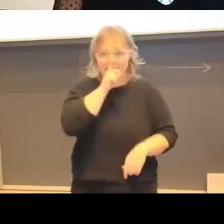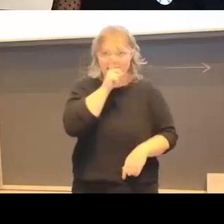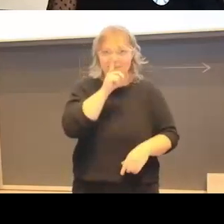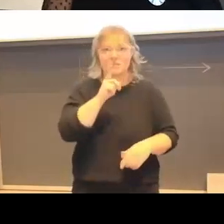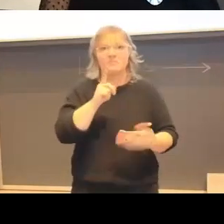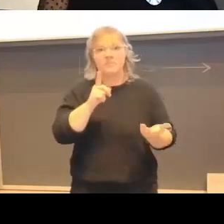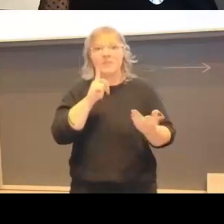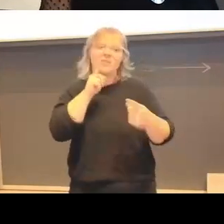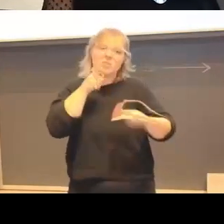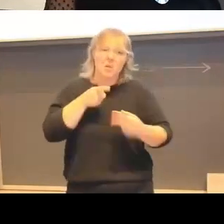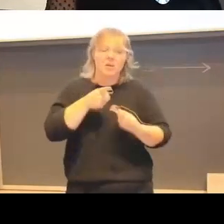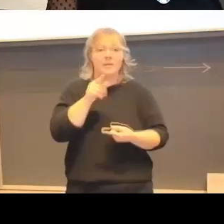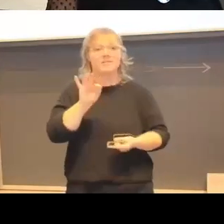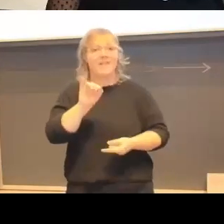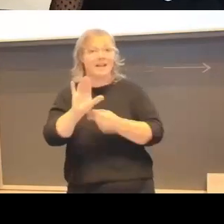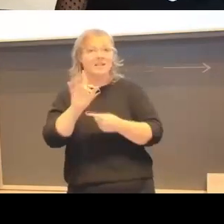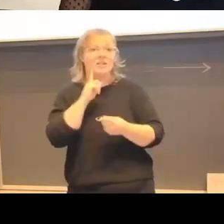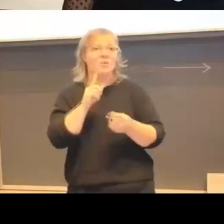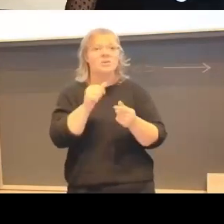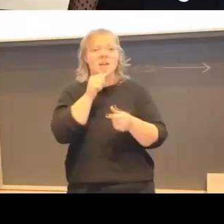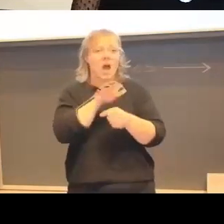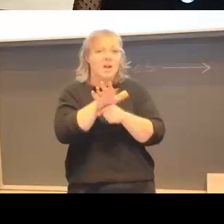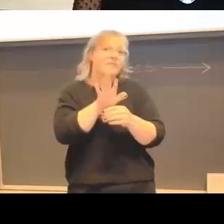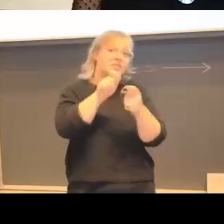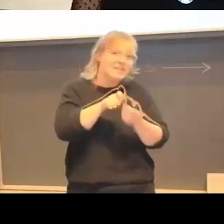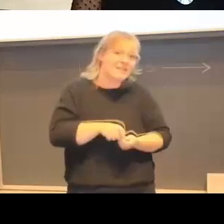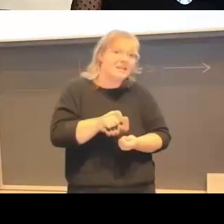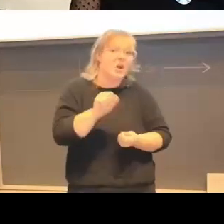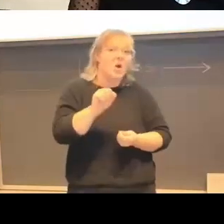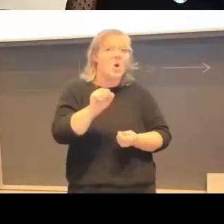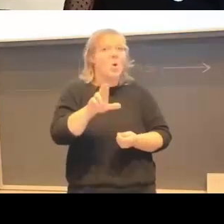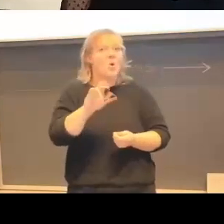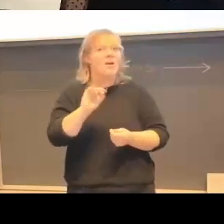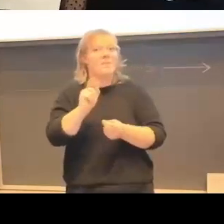would sometimes either lack specificity or their feedback would be driven by their preference Dr X